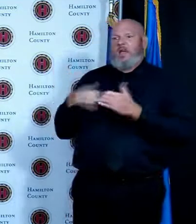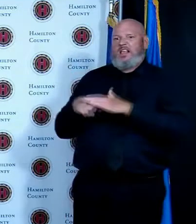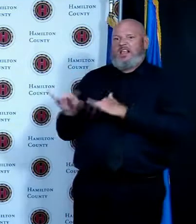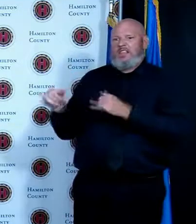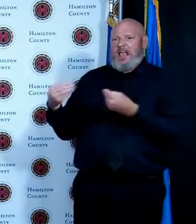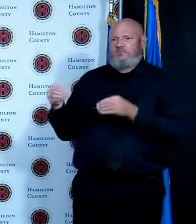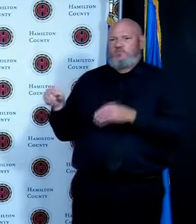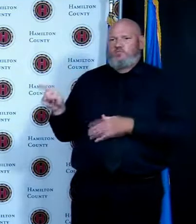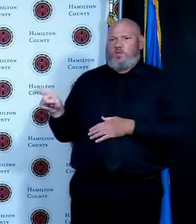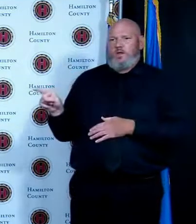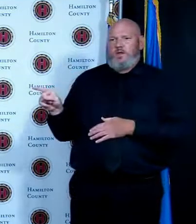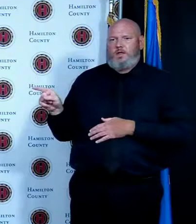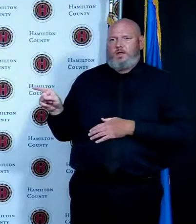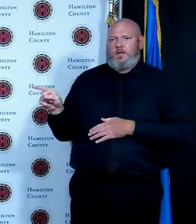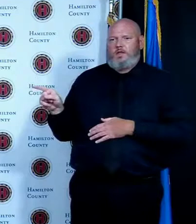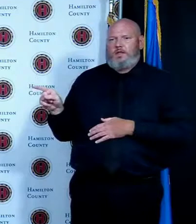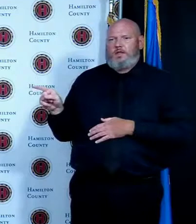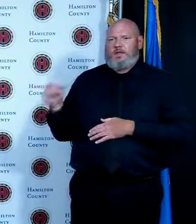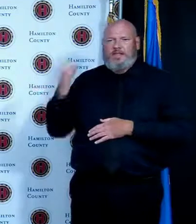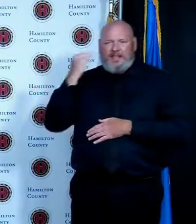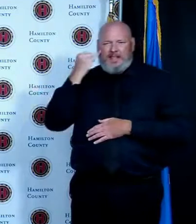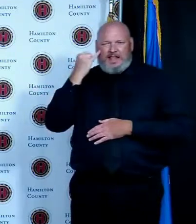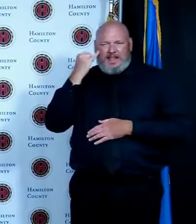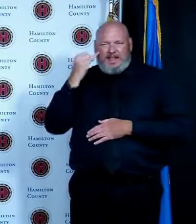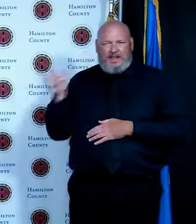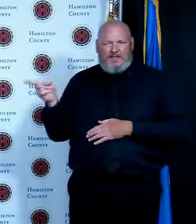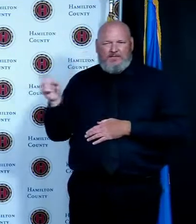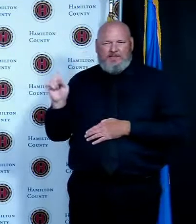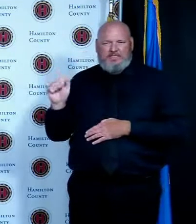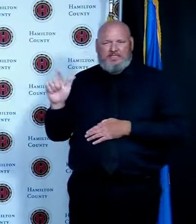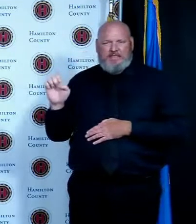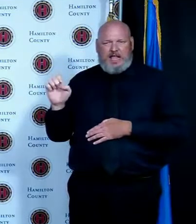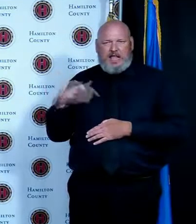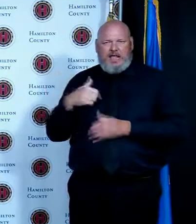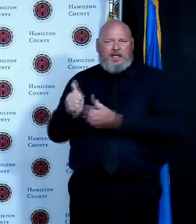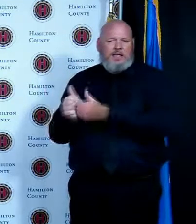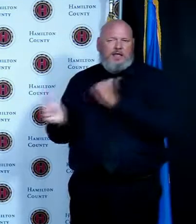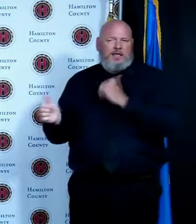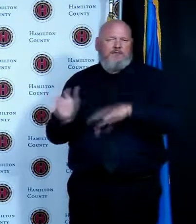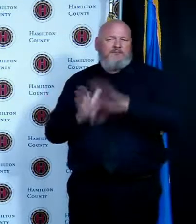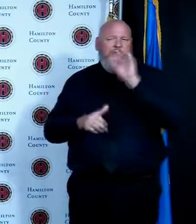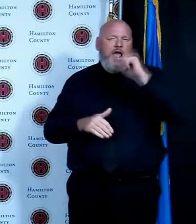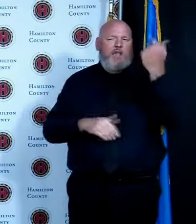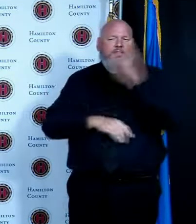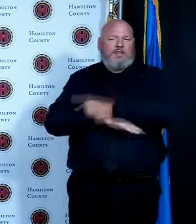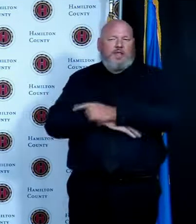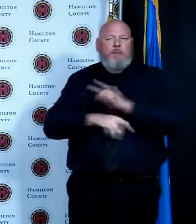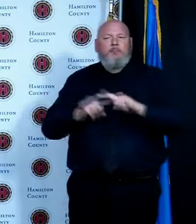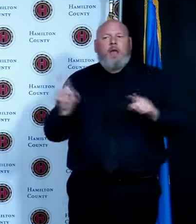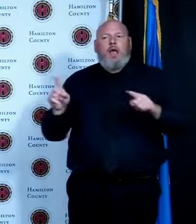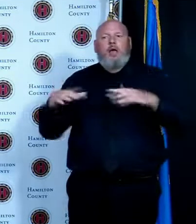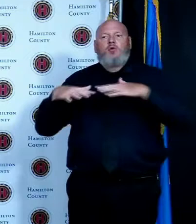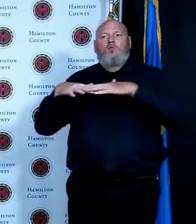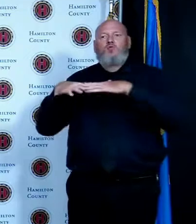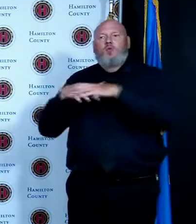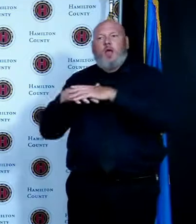have picked a different time to go but anyway uh it was very crowded and the folks in the store were being very diligent